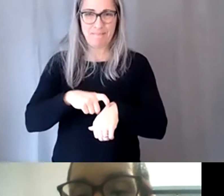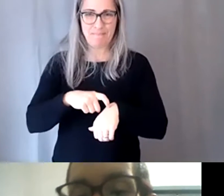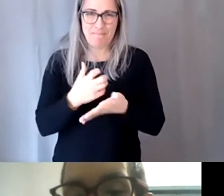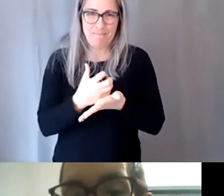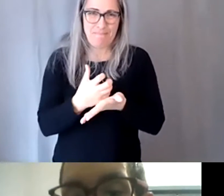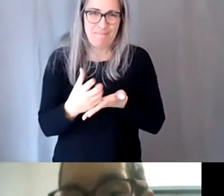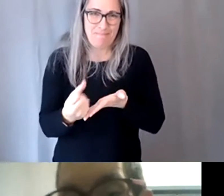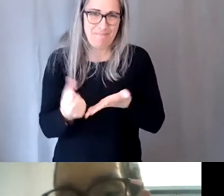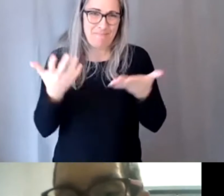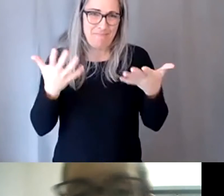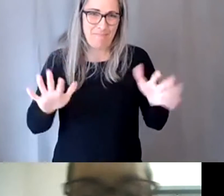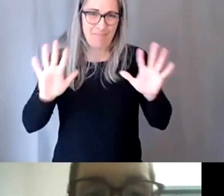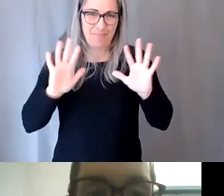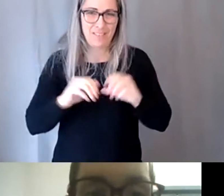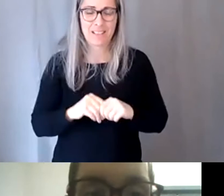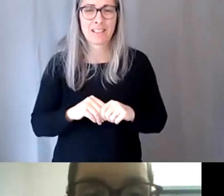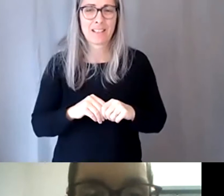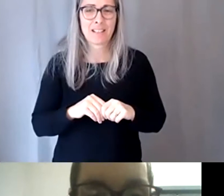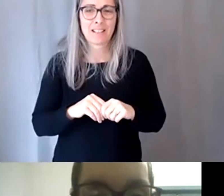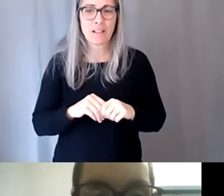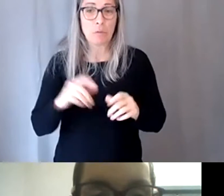this was really wonderful oh my goodness